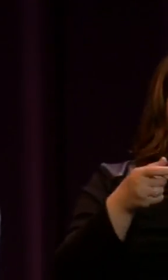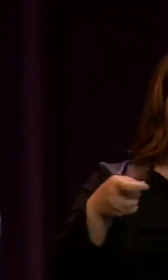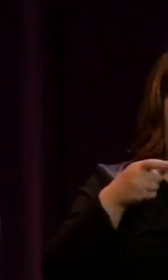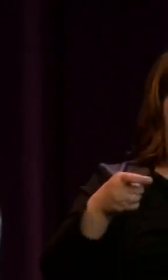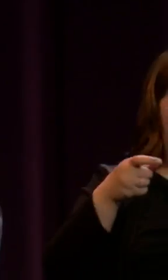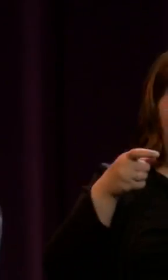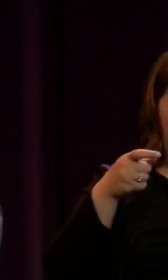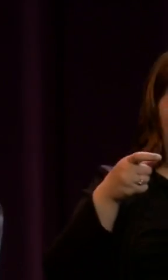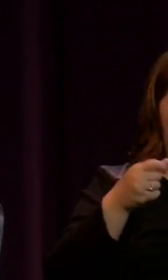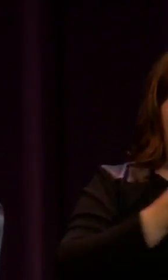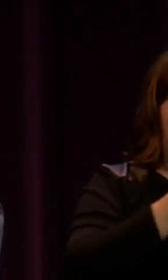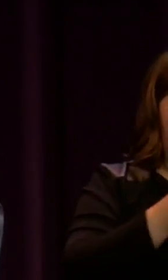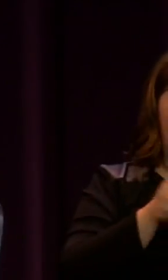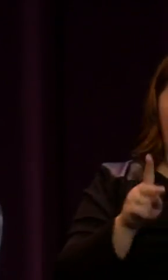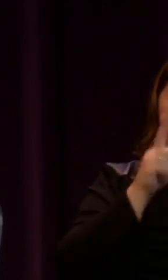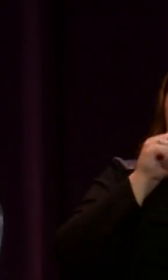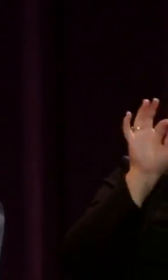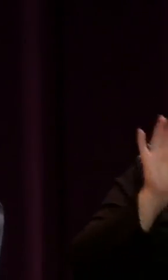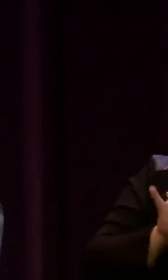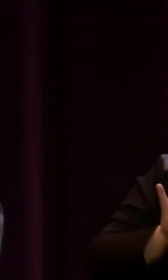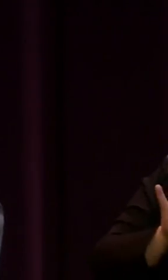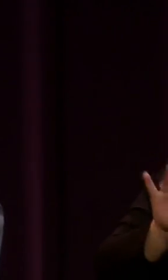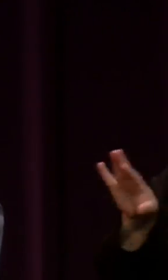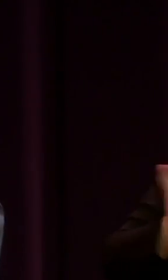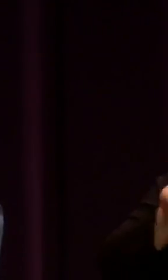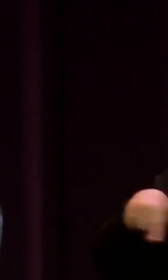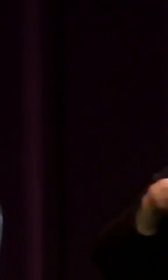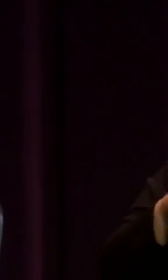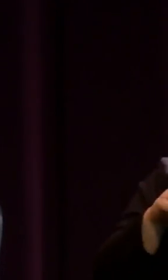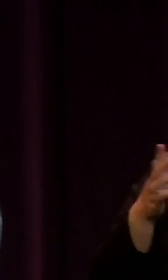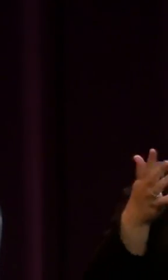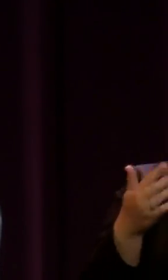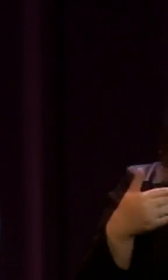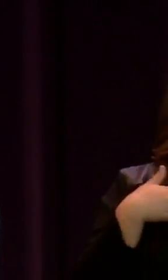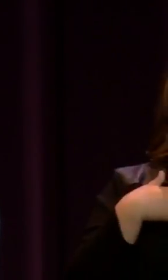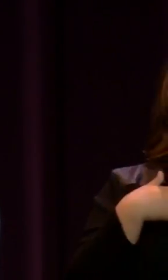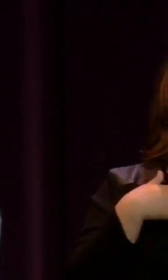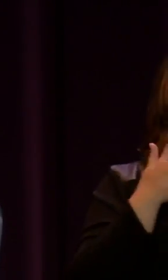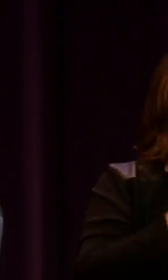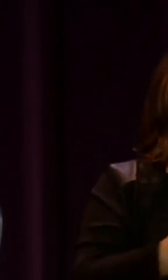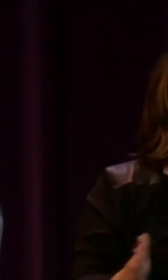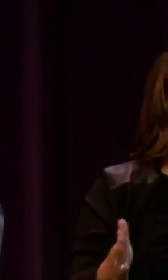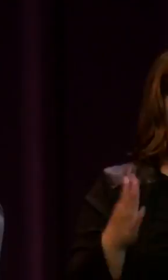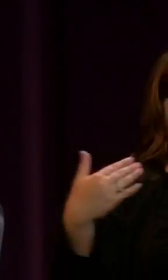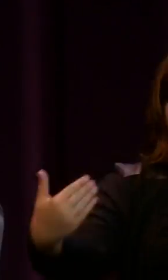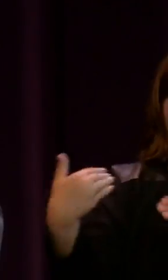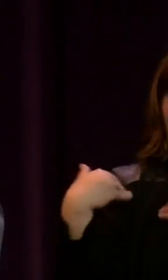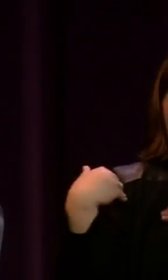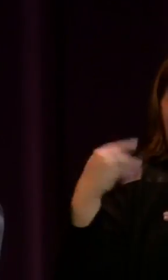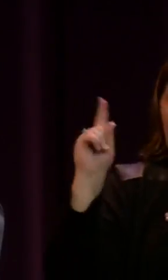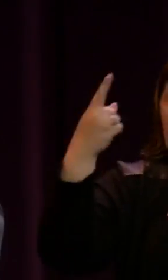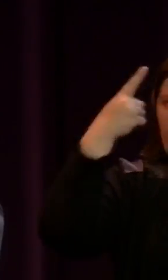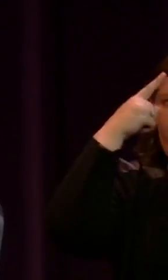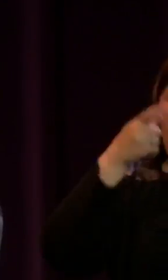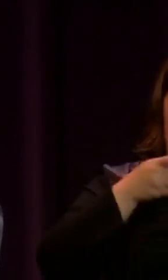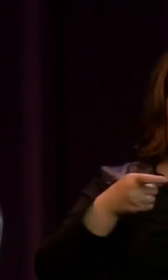PEOPLE WHO ELECT THEM. WE WANT TO PRODUCE ORDERLY AND RESPONSIBLE GOVERNANCE. WE WANT TO REFLECT THE VALUES